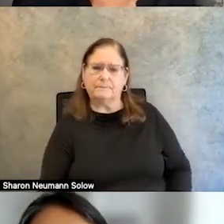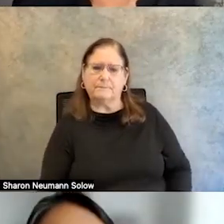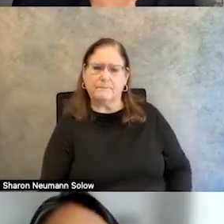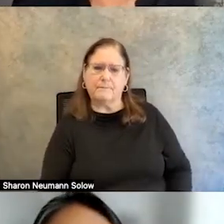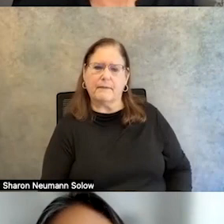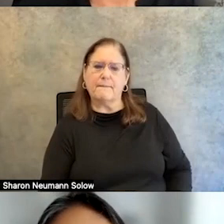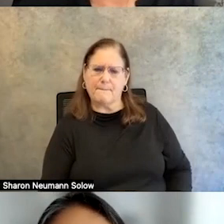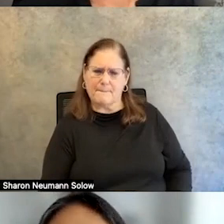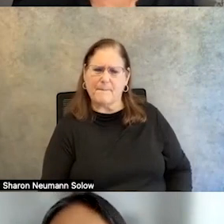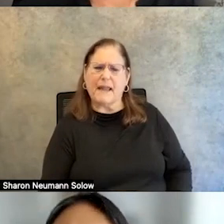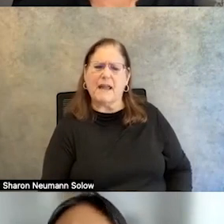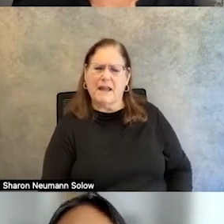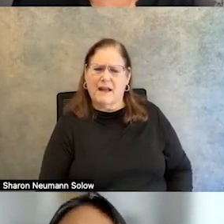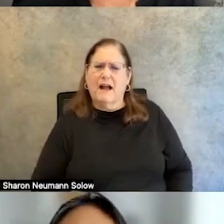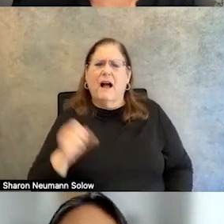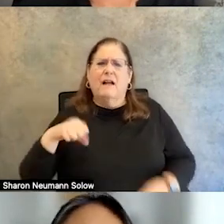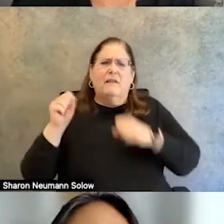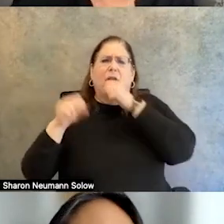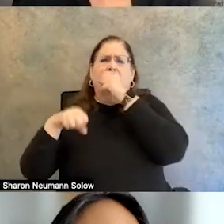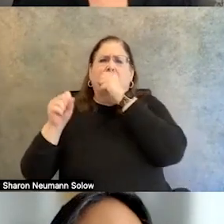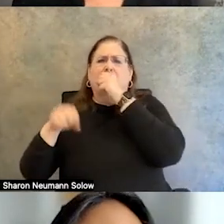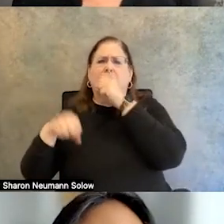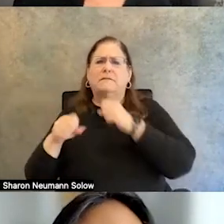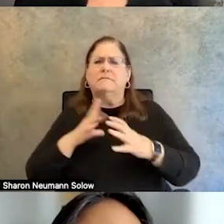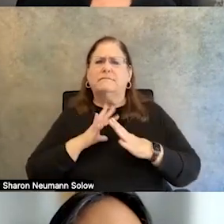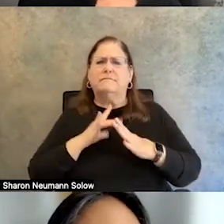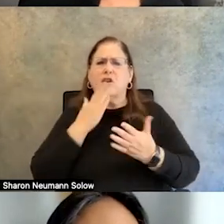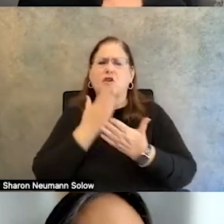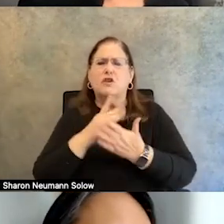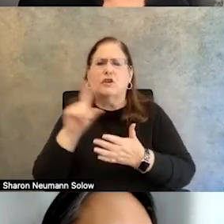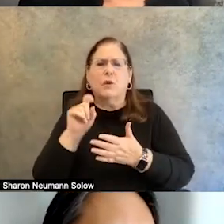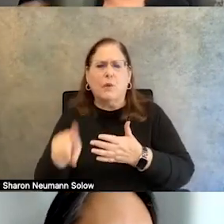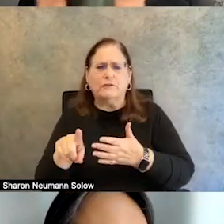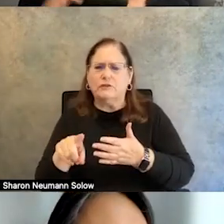I mean, that is a great question, Navneet, and I should, I would actually need to check on this for sure,